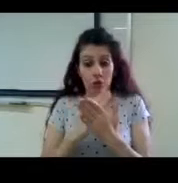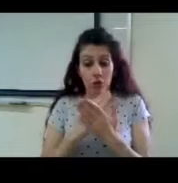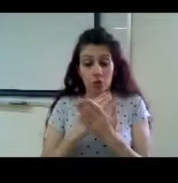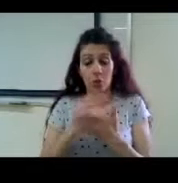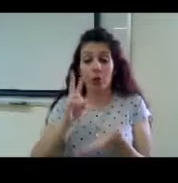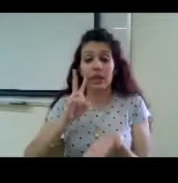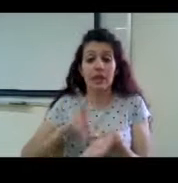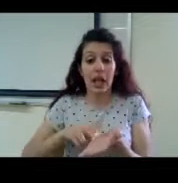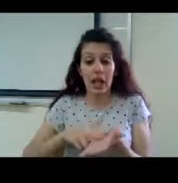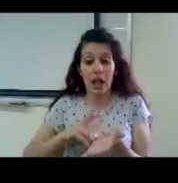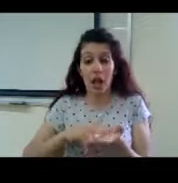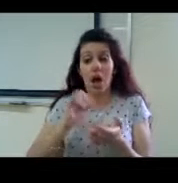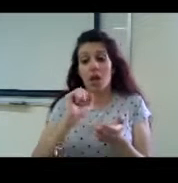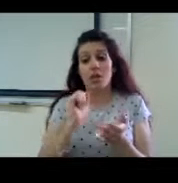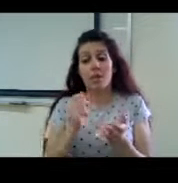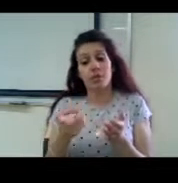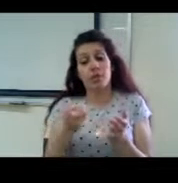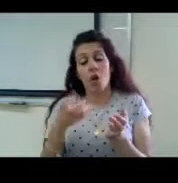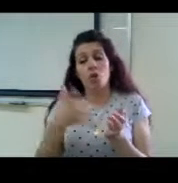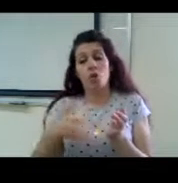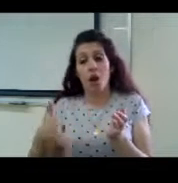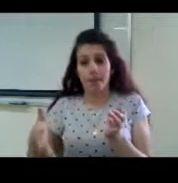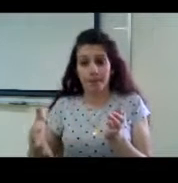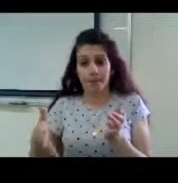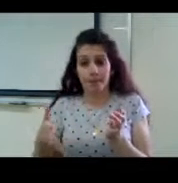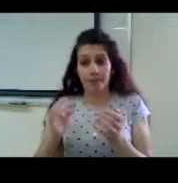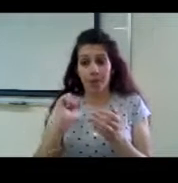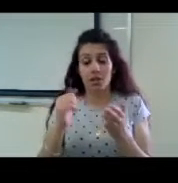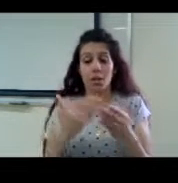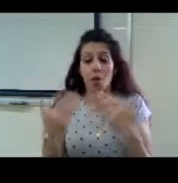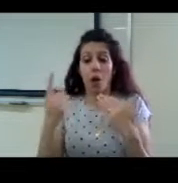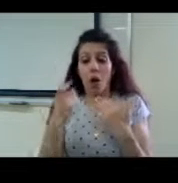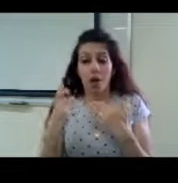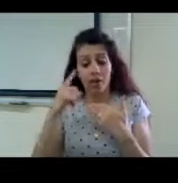honorable tell him a palapa Joey and I up at Deer Valley Rock Art